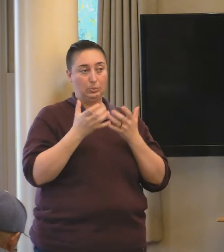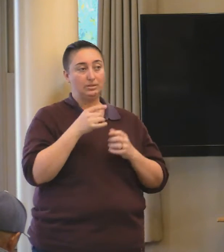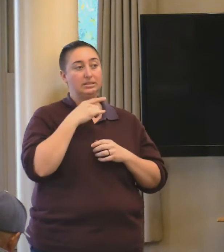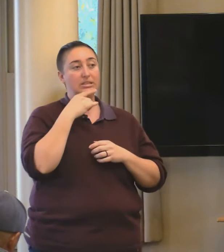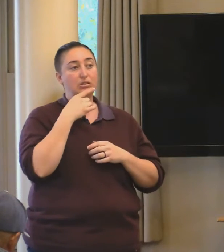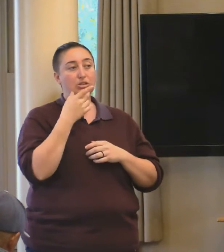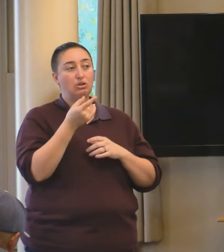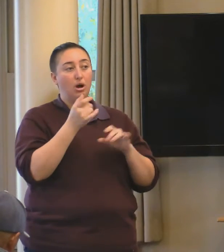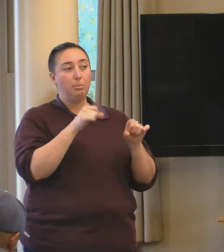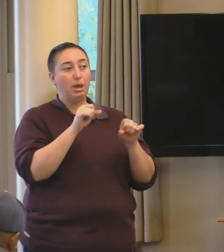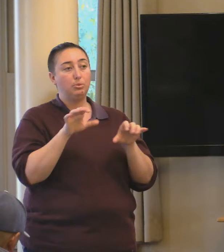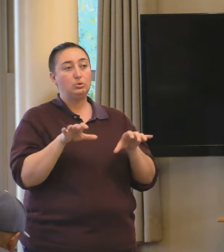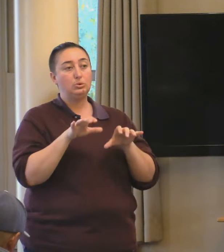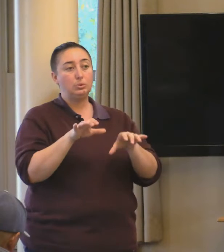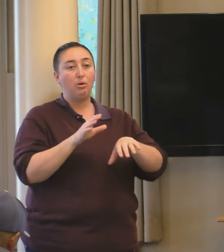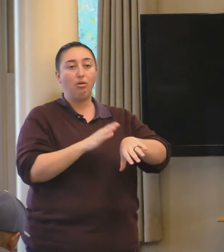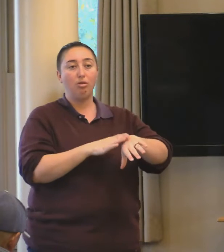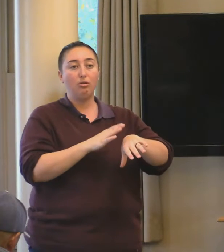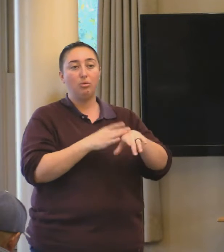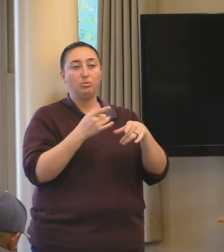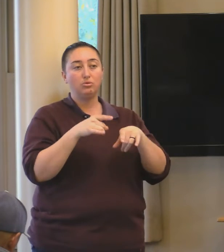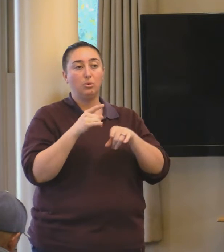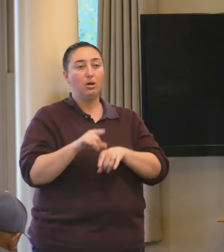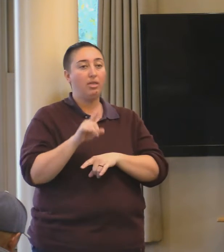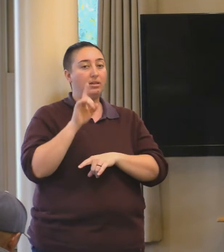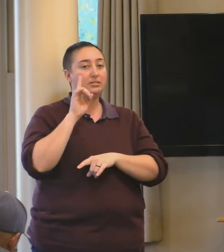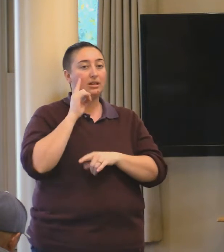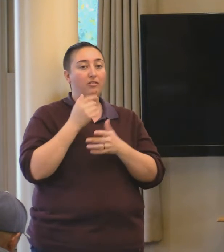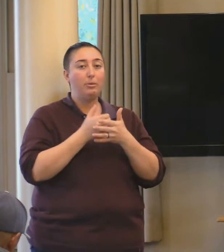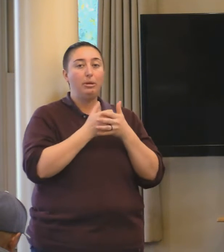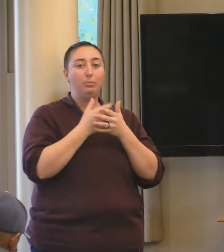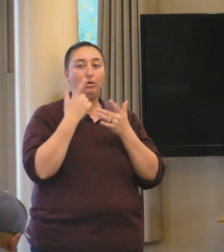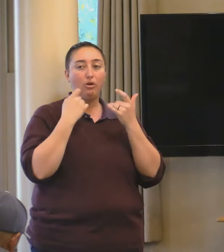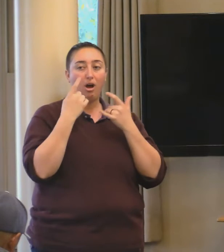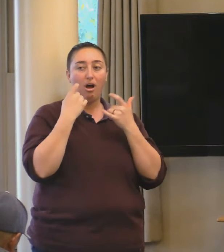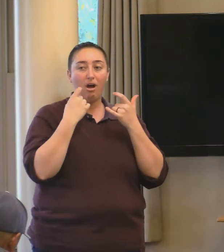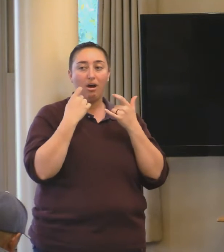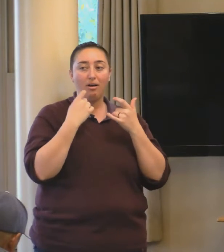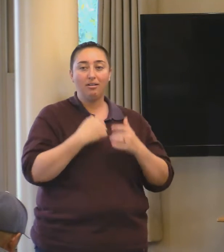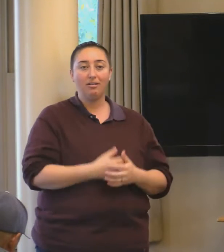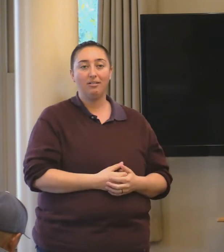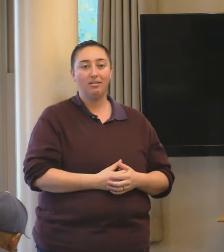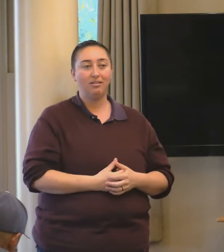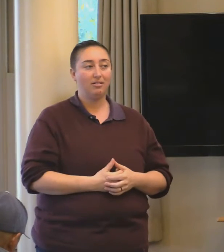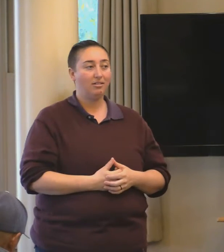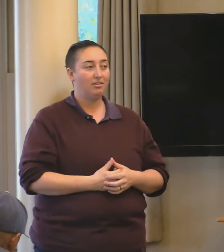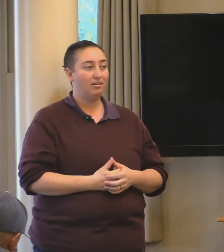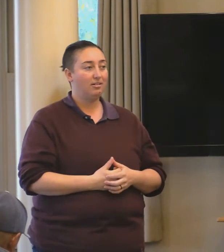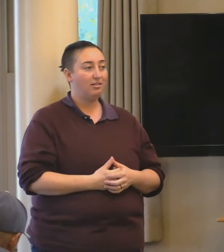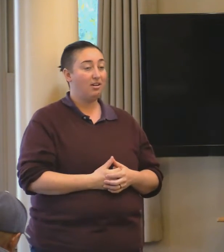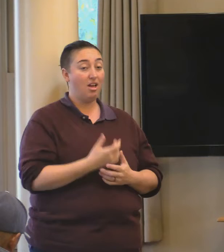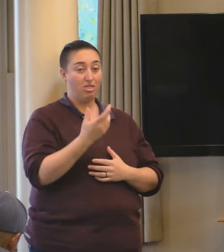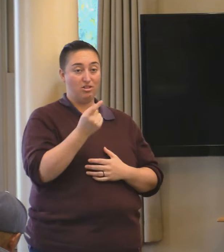One of the things Patricia will want her hearing dog to do is to alert her to the sound of babies crying.